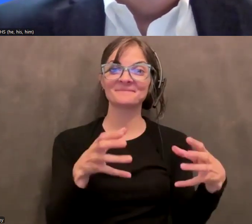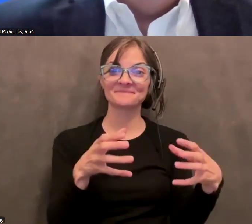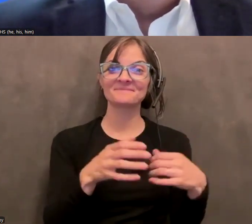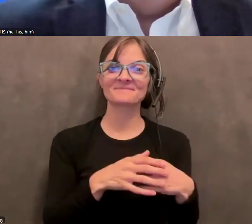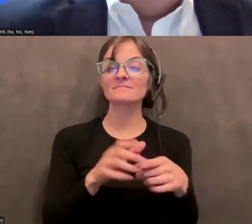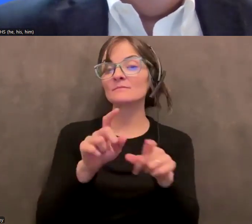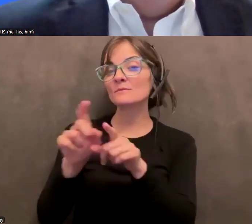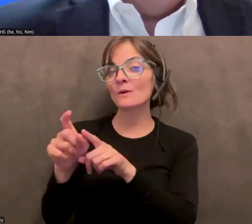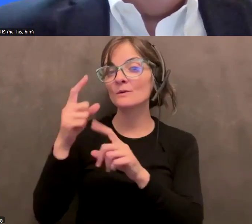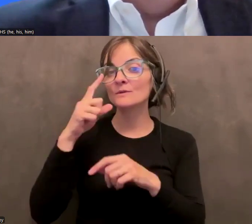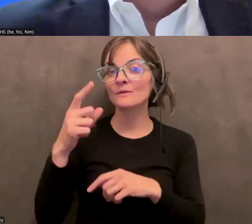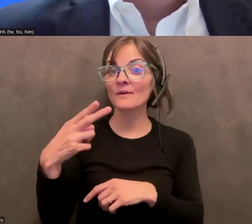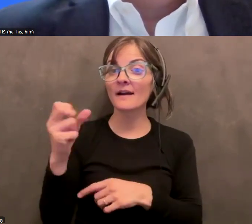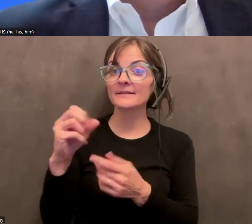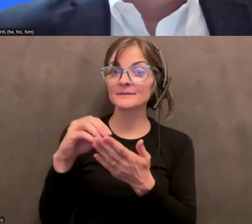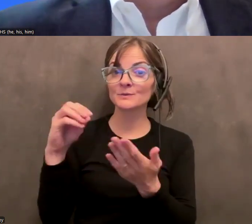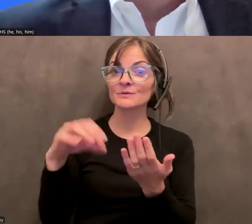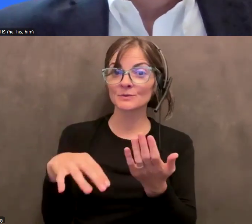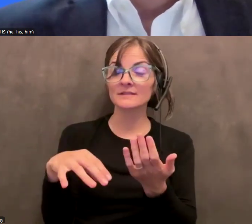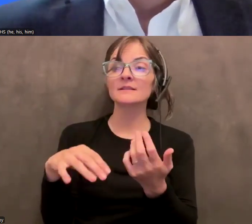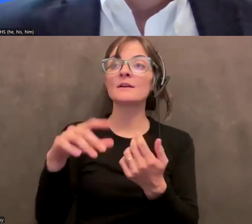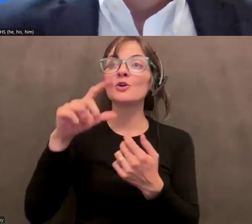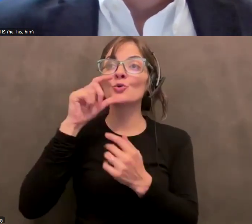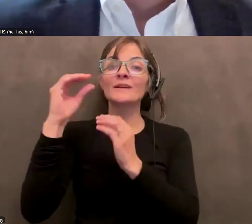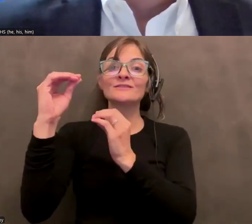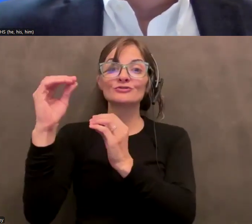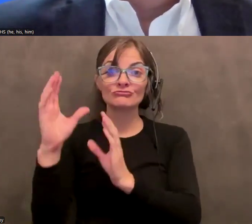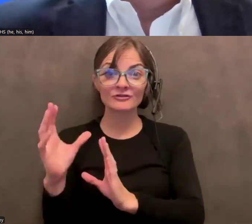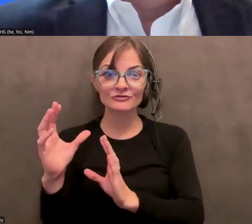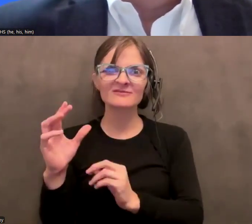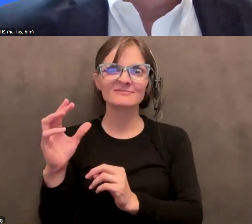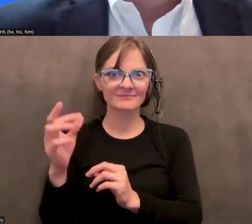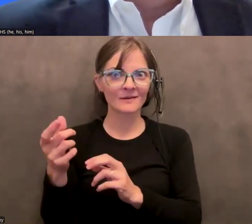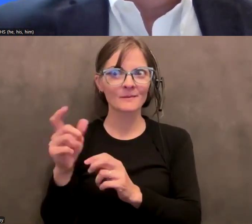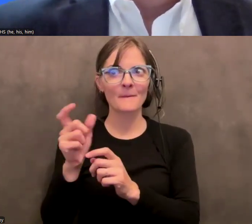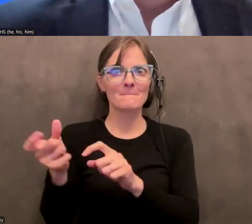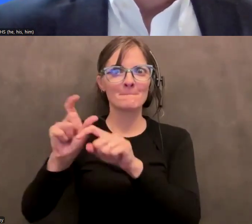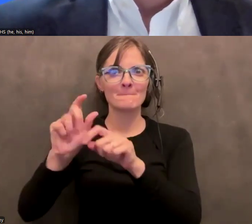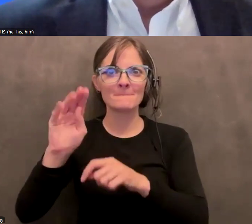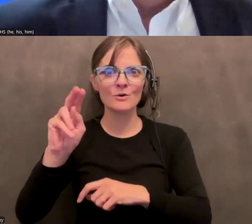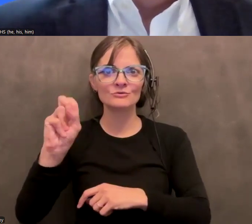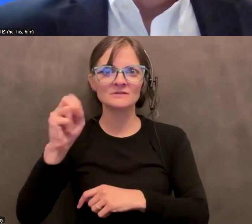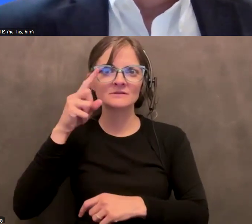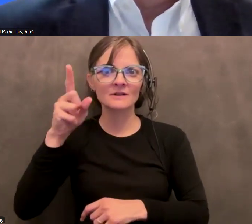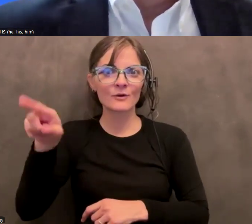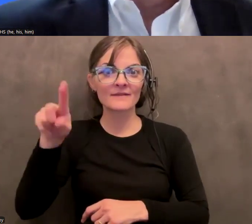to the school of the instructor. So the few teachers that we've met recently, they're thinking of offering it as part